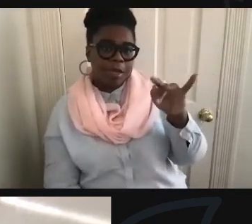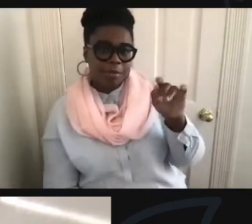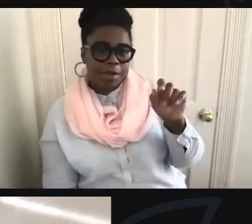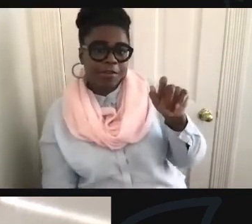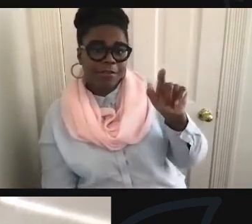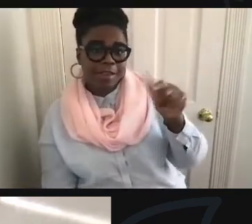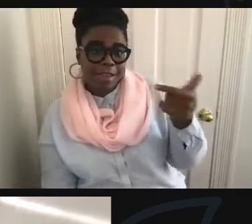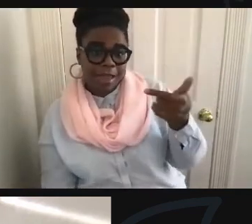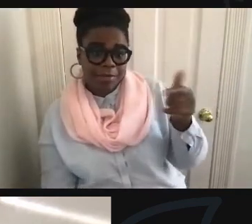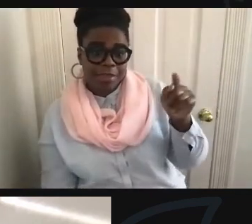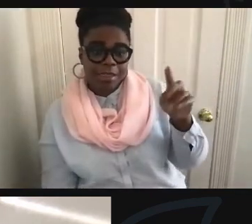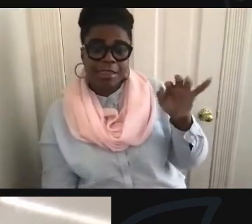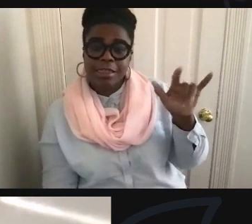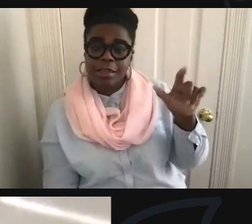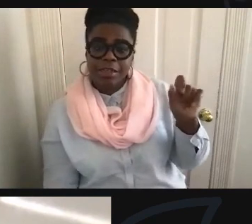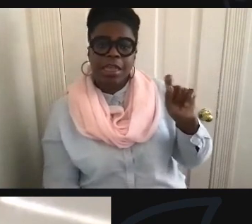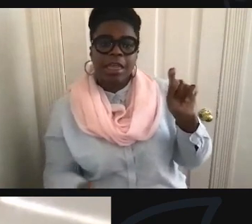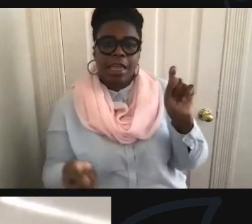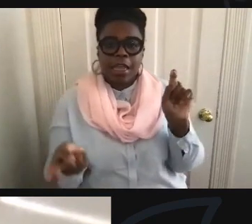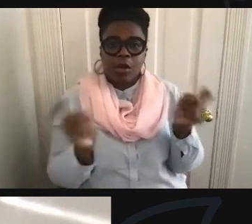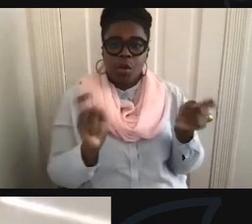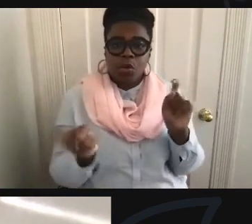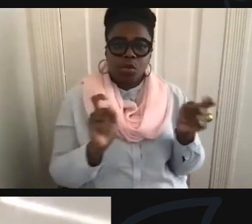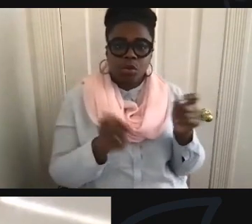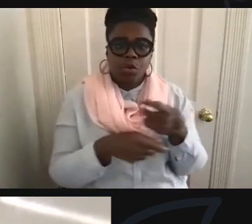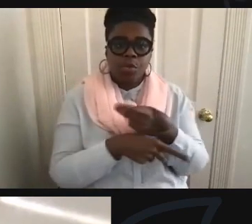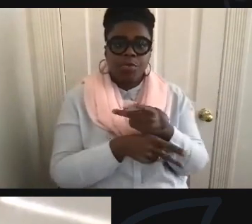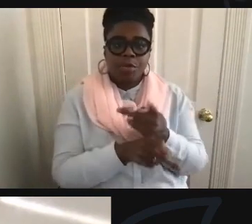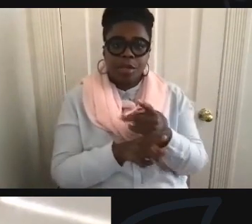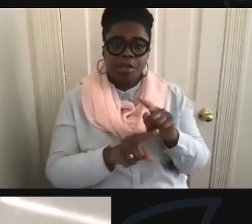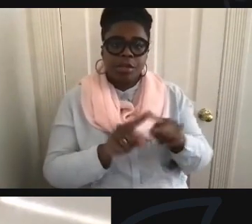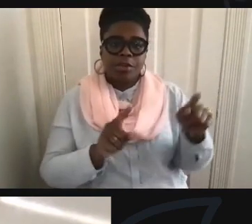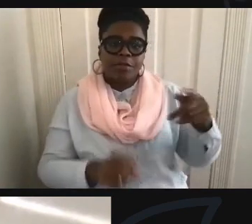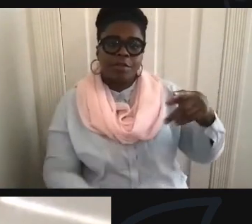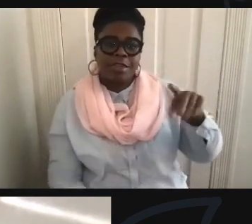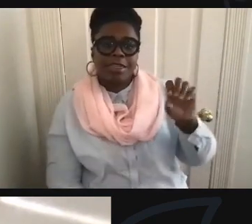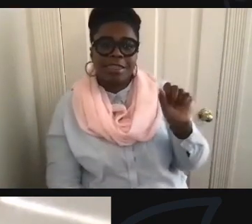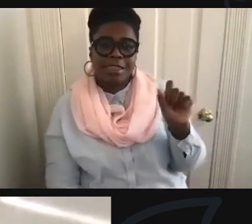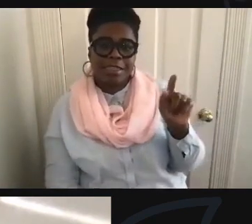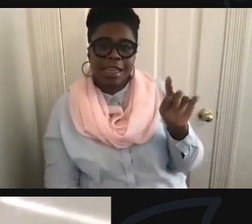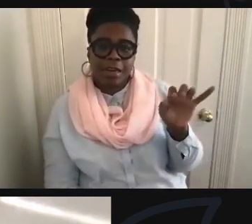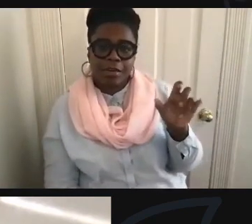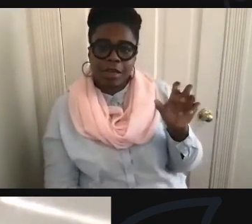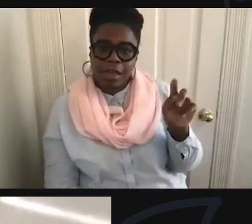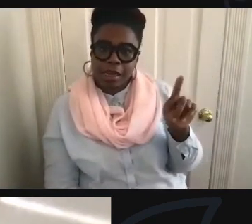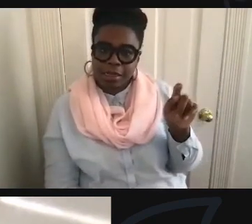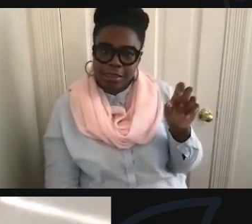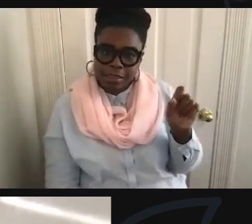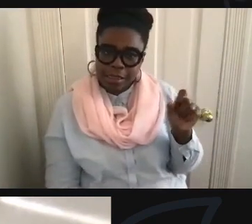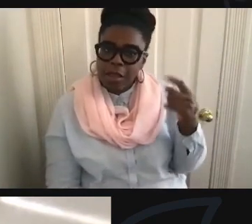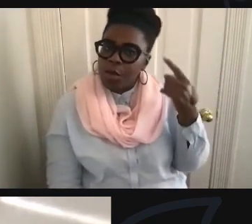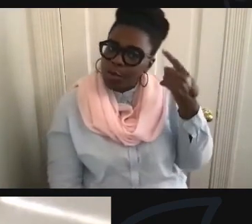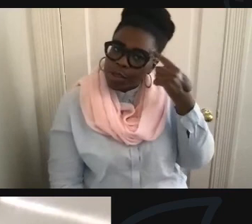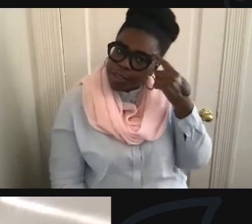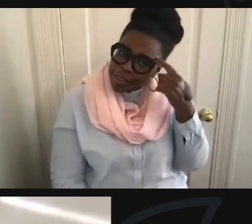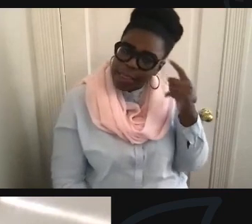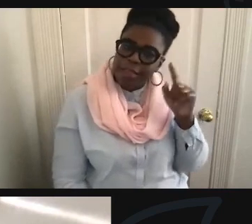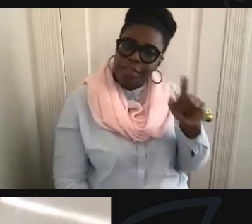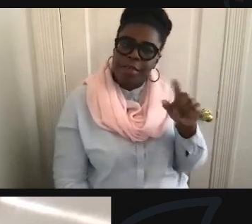can alter the production of different cytokines. So we think that probably the metabolism of the gamma Delta's may also be